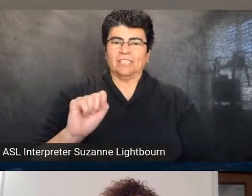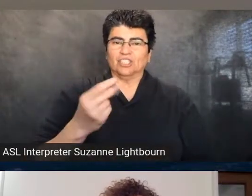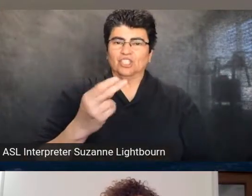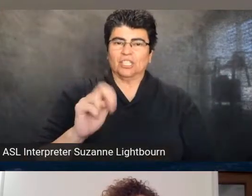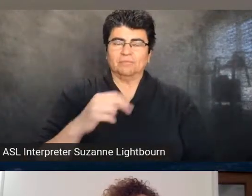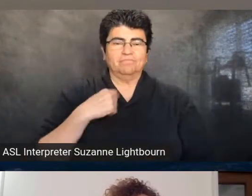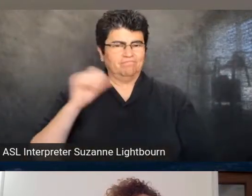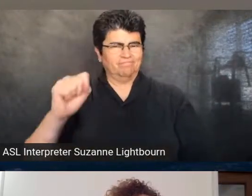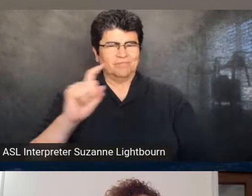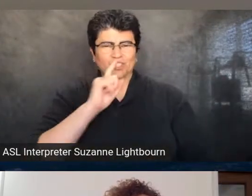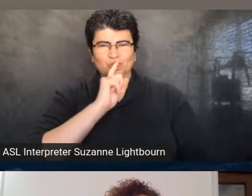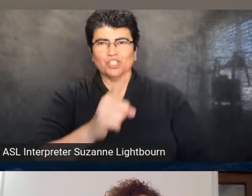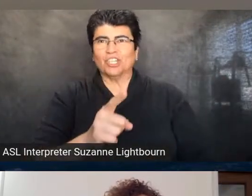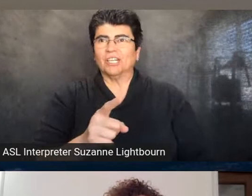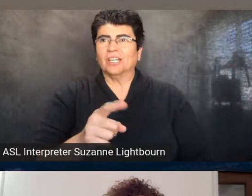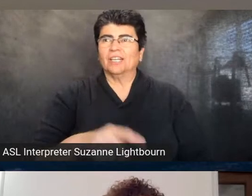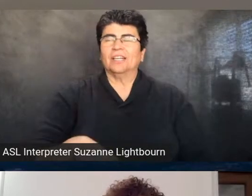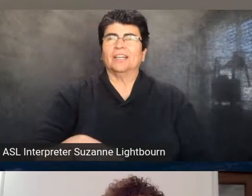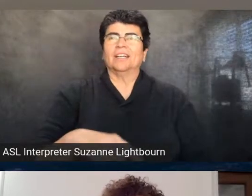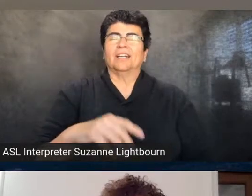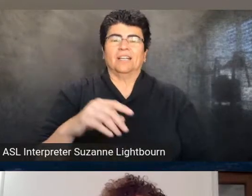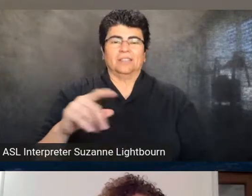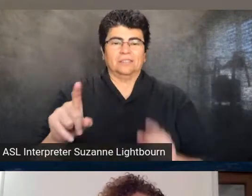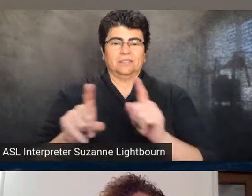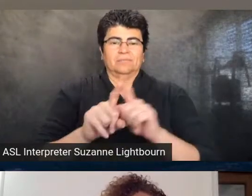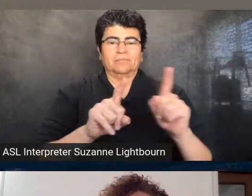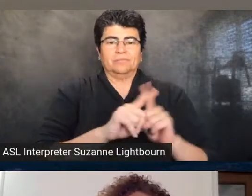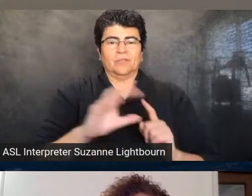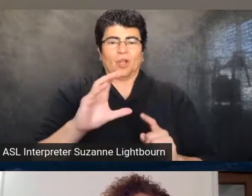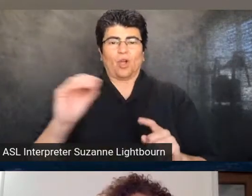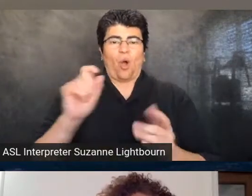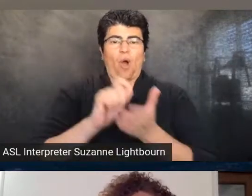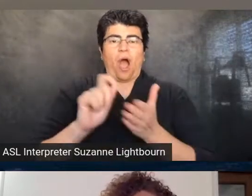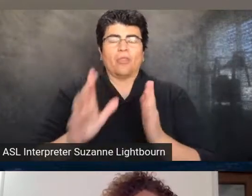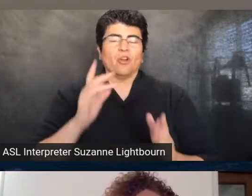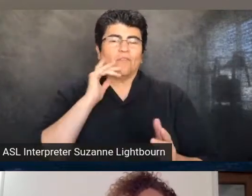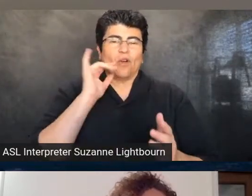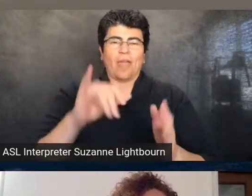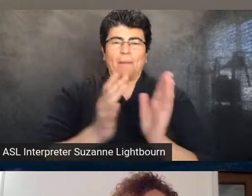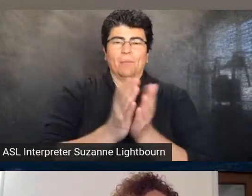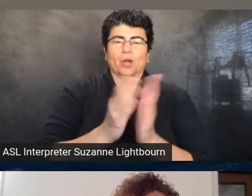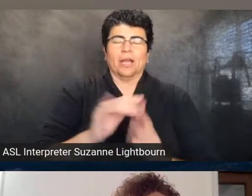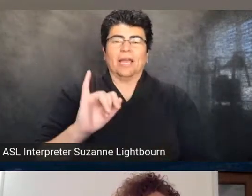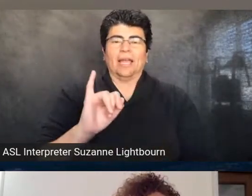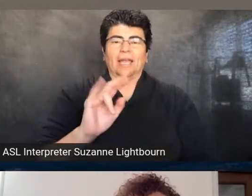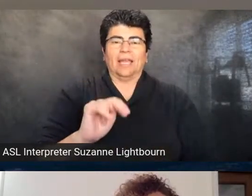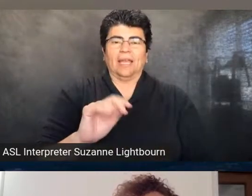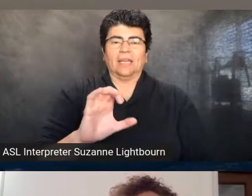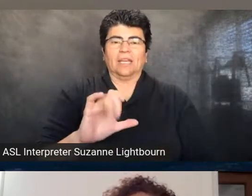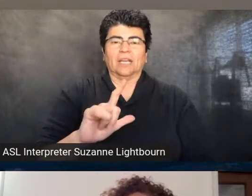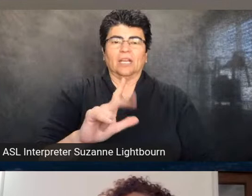As a co author of the inclusion rider, I'll quickly explain what the inclusion rider is,